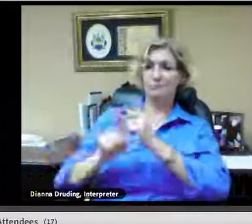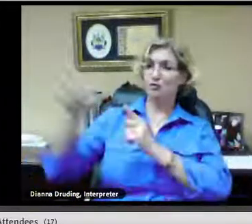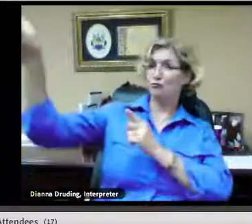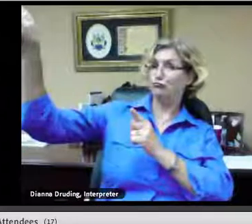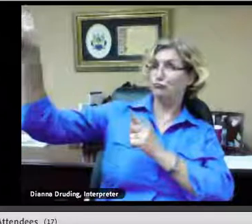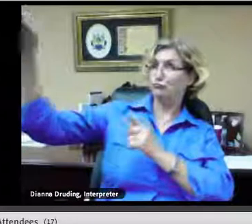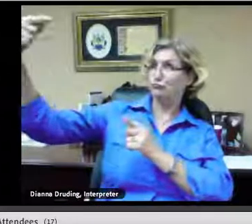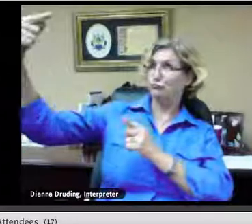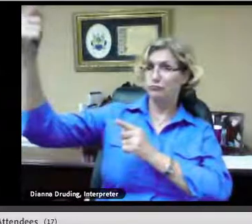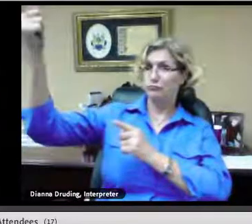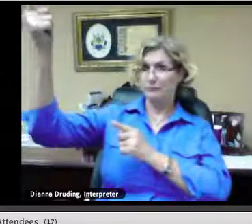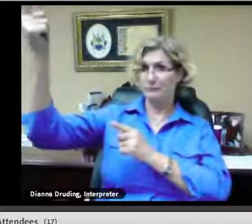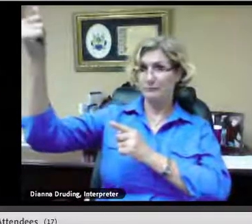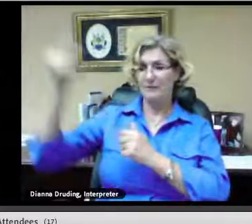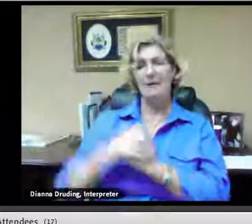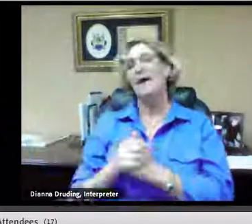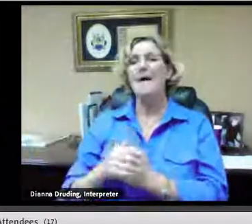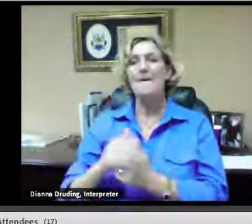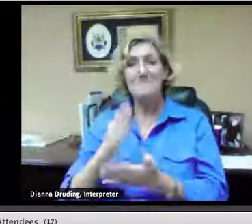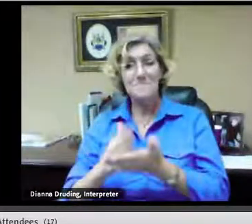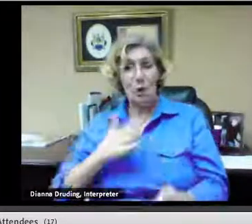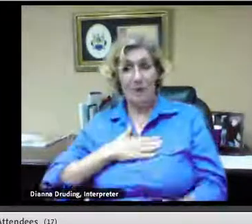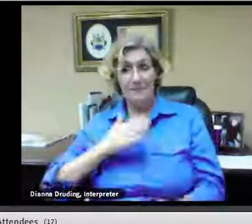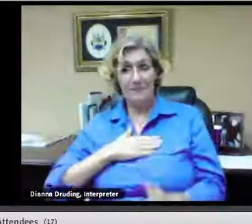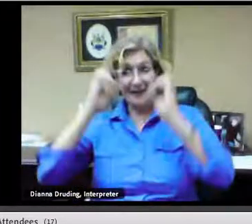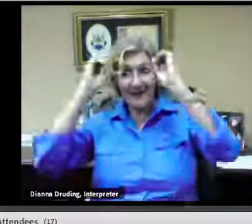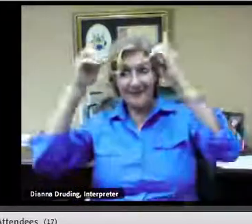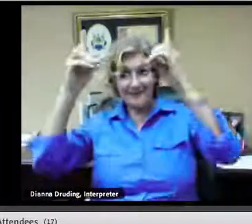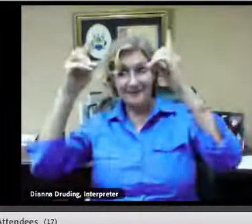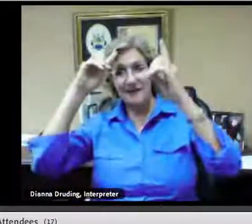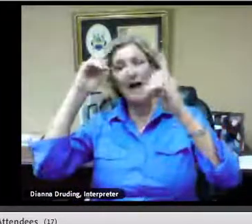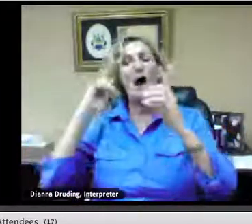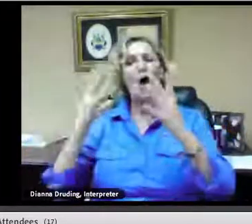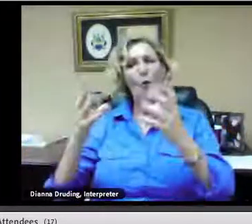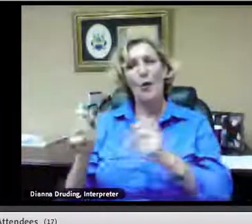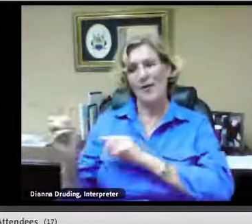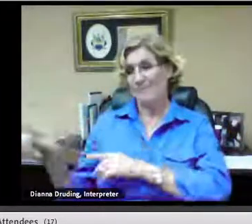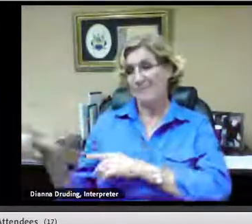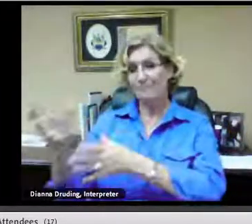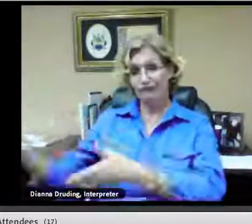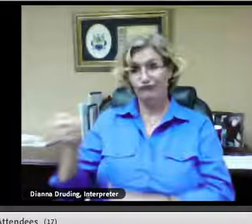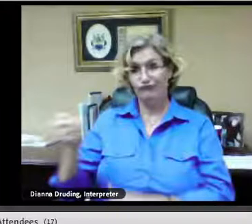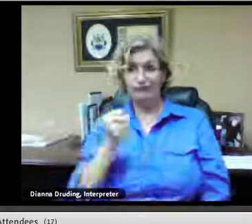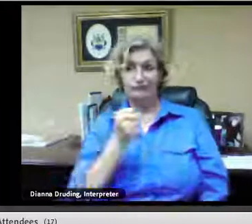to take him back to those doctors and those experts and say, "Ha! Look, you were wrong,"